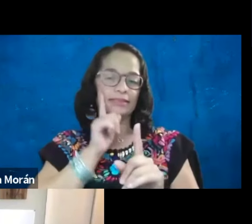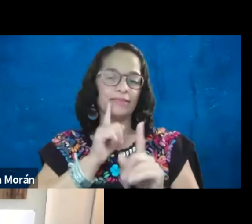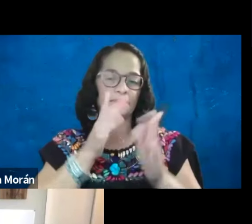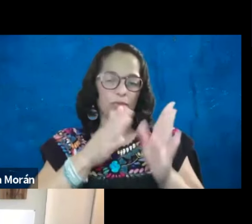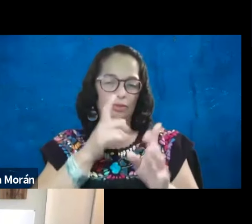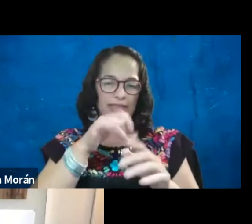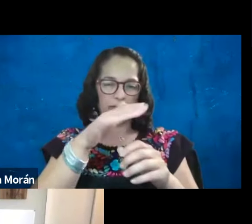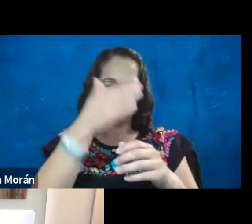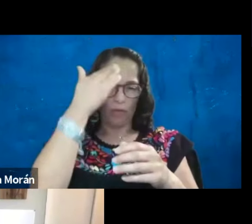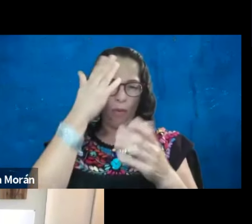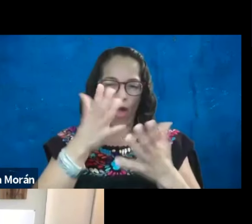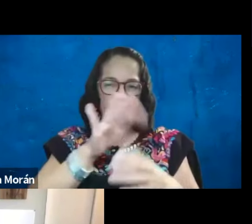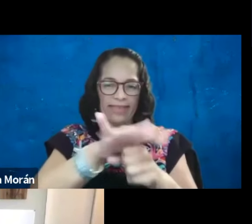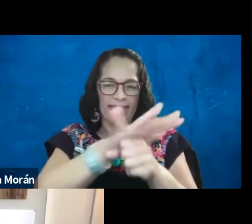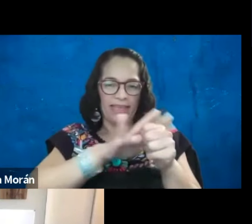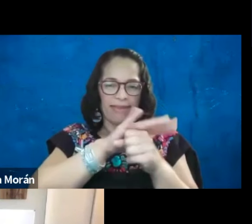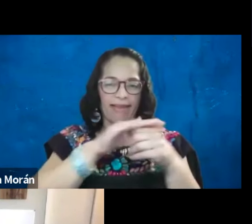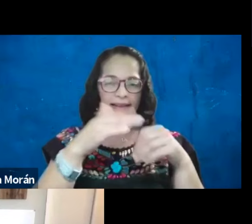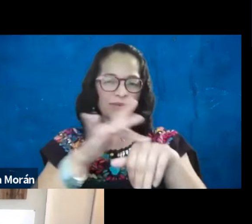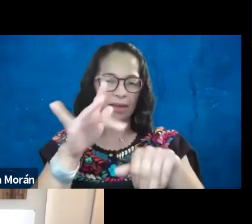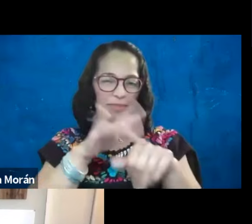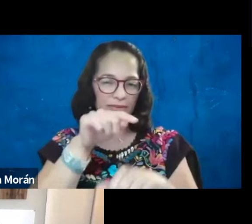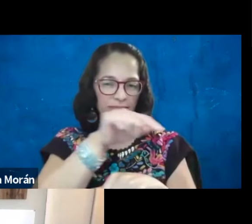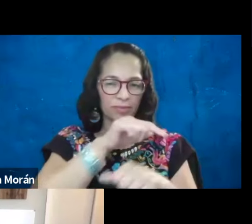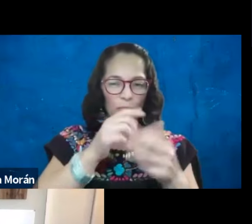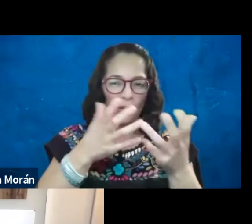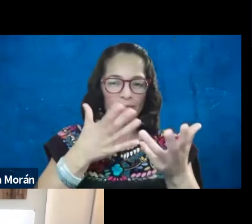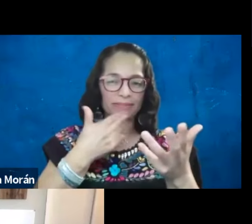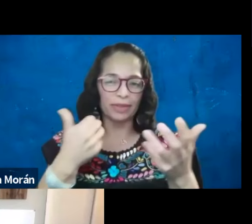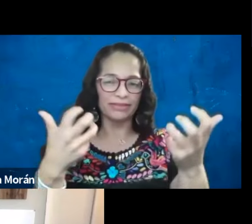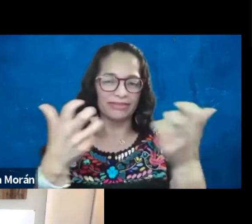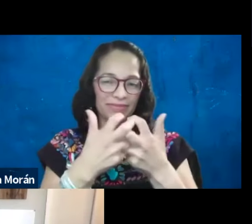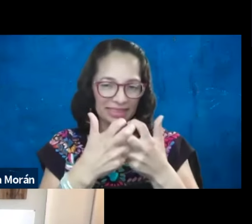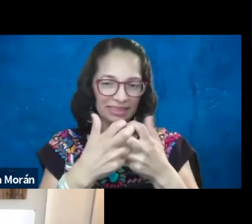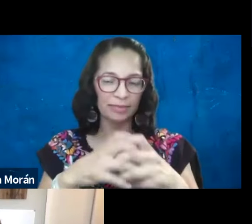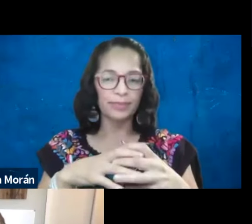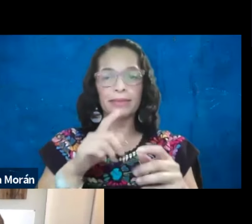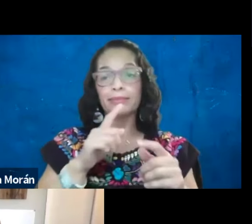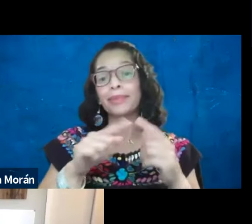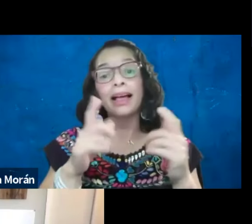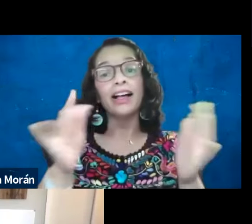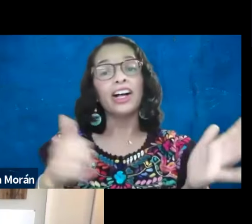training program possibly, but it really just depends on, you know, what that deaf person needs in their area